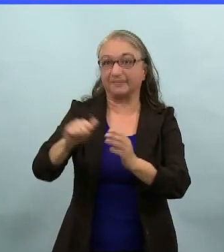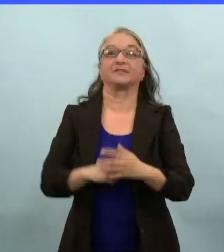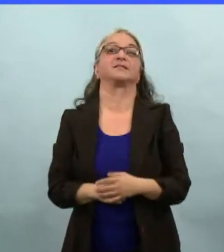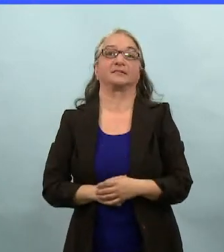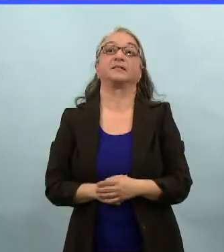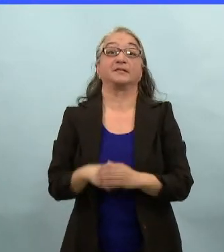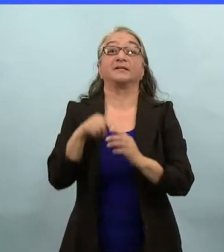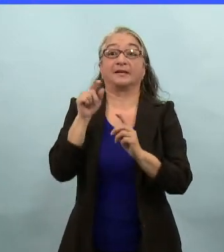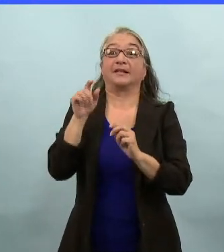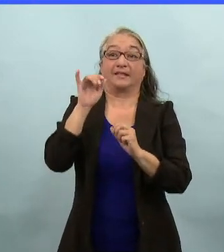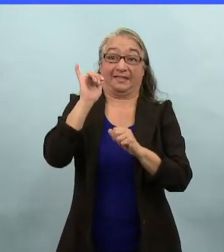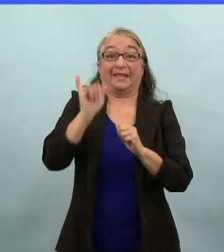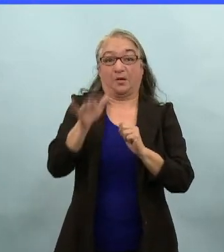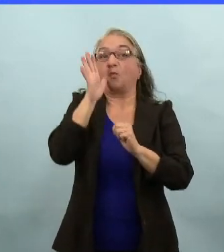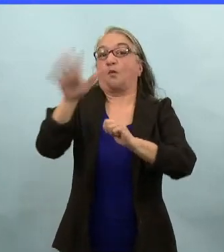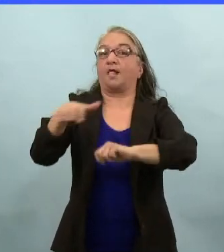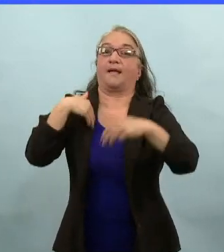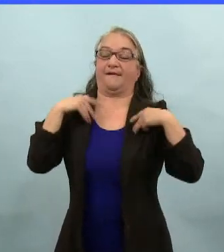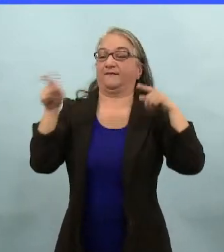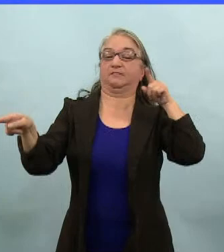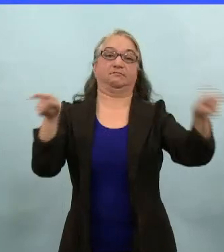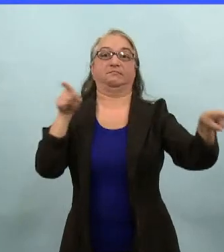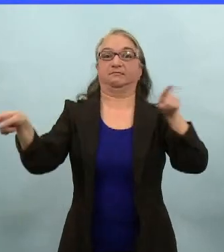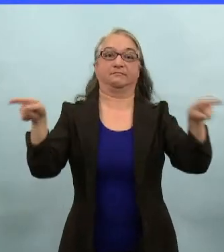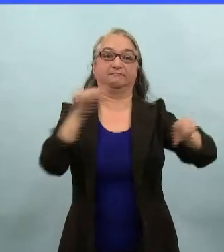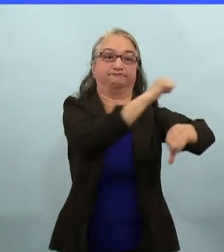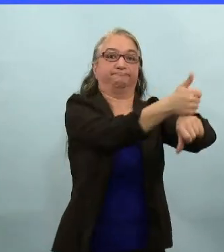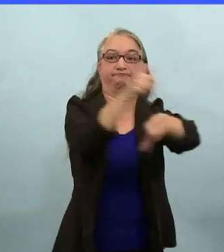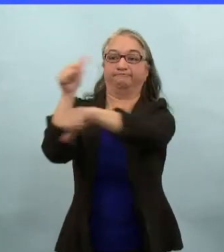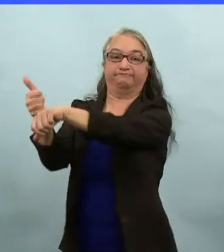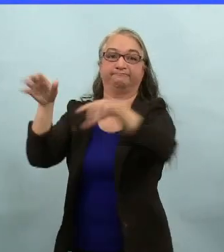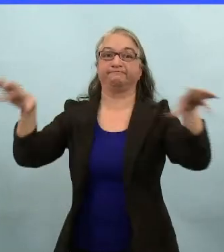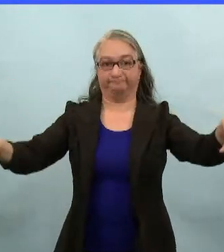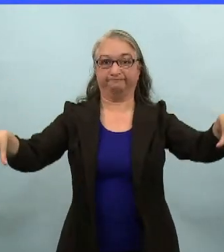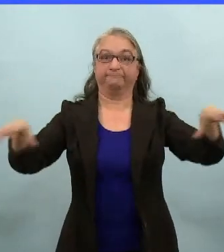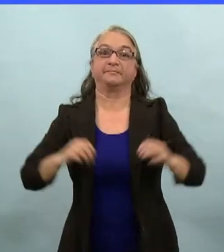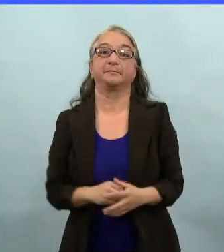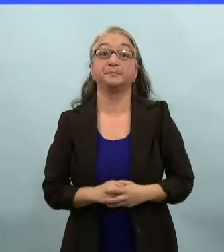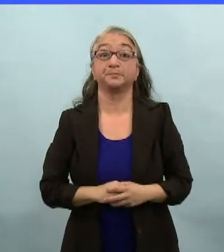for more information on these sites and all provincial testing sites visit manitoba dot